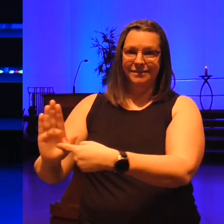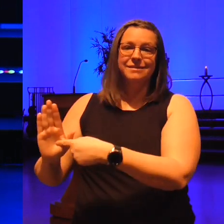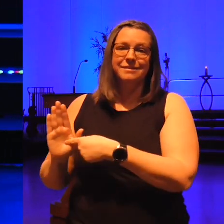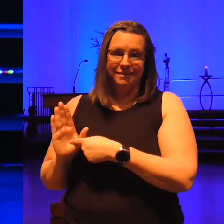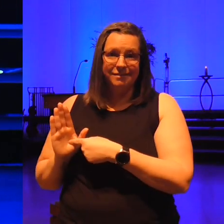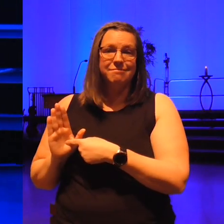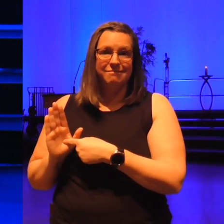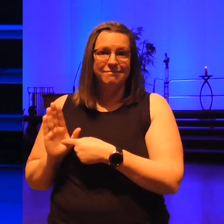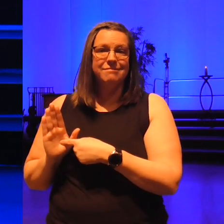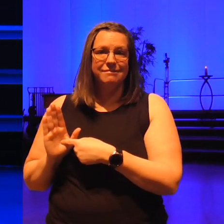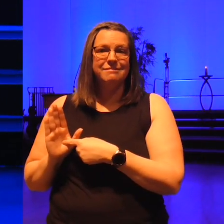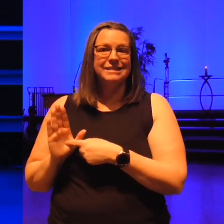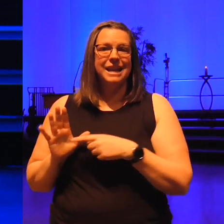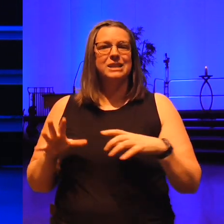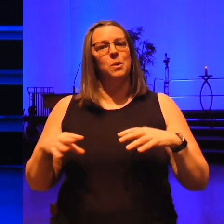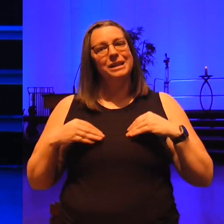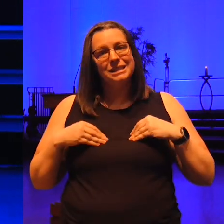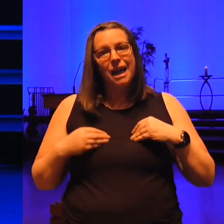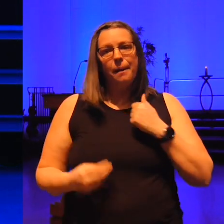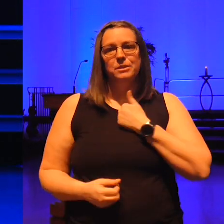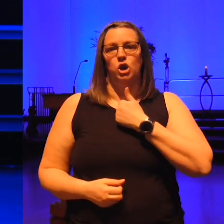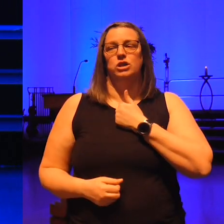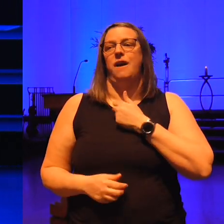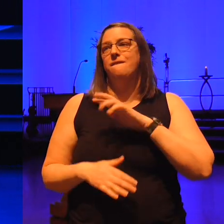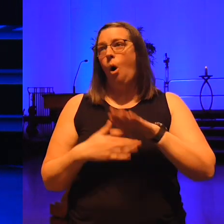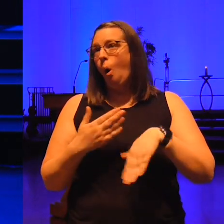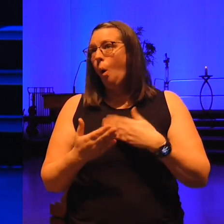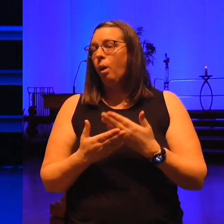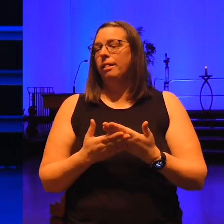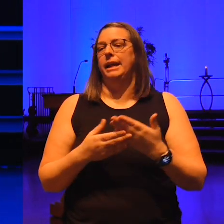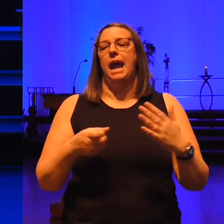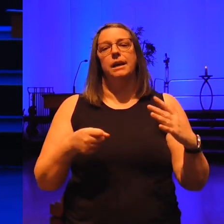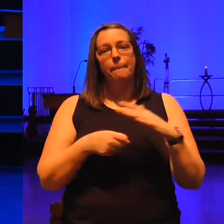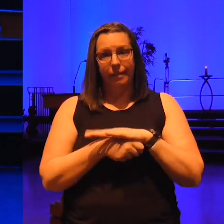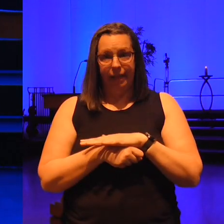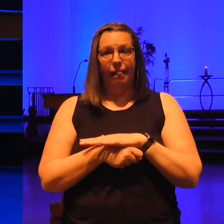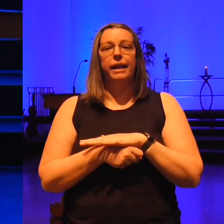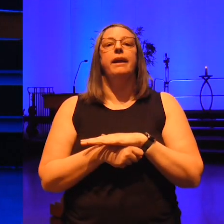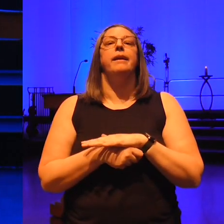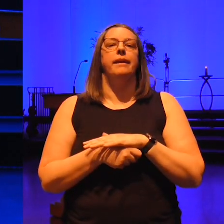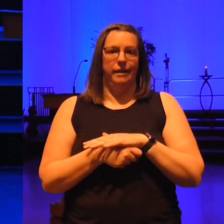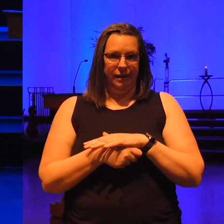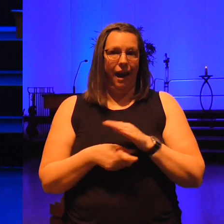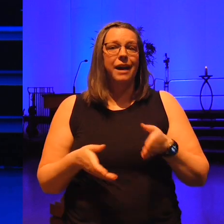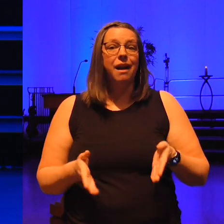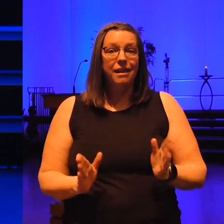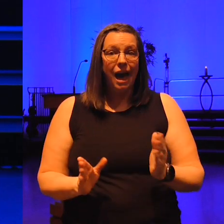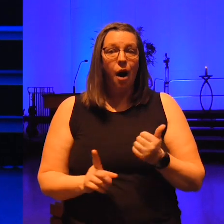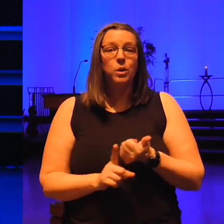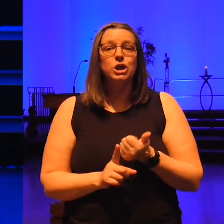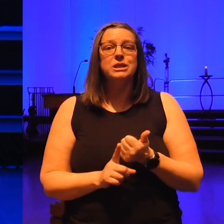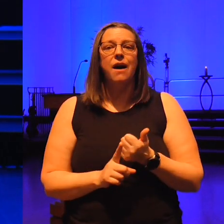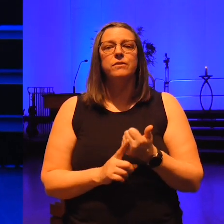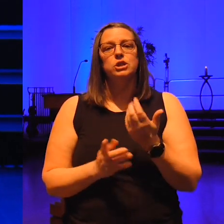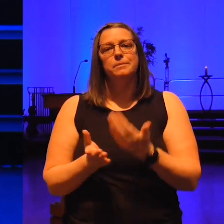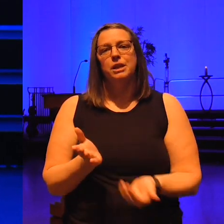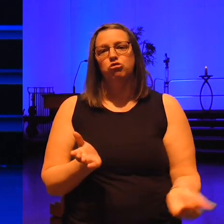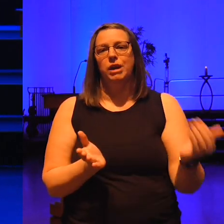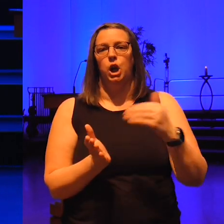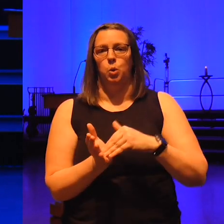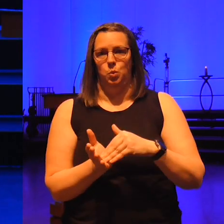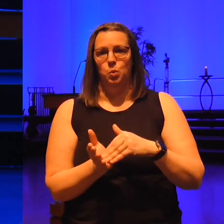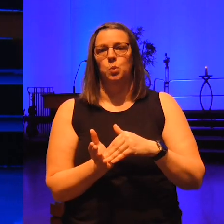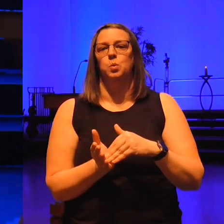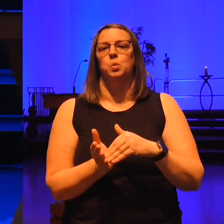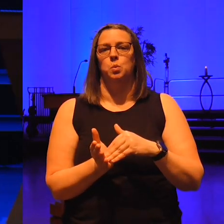accept yourself wholly and completely and allow yourself to be renewed get the rubber clown suit